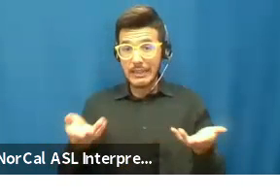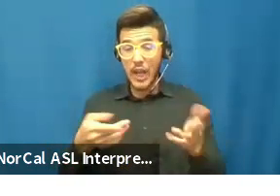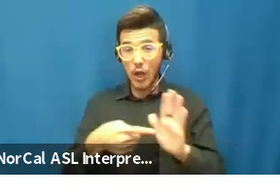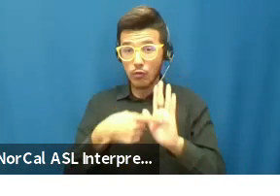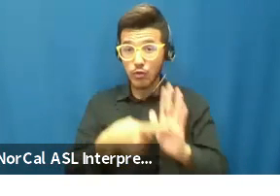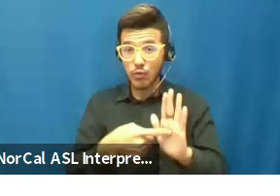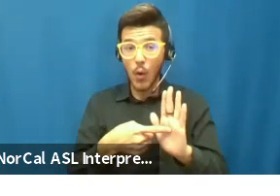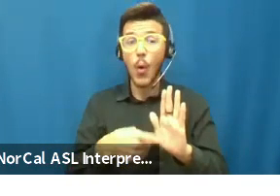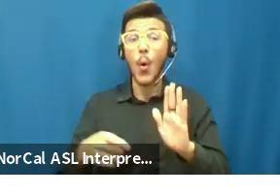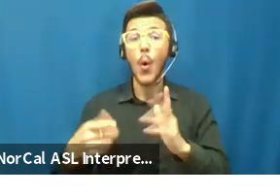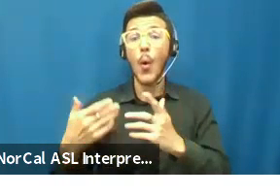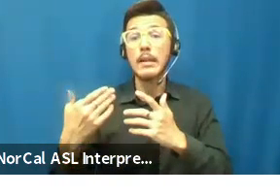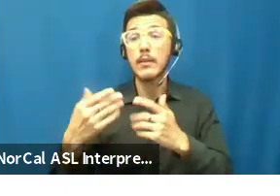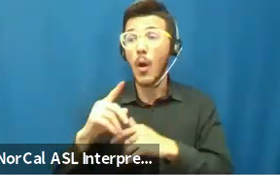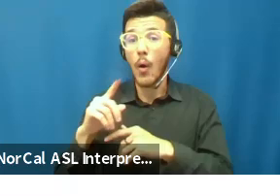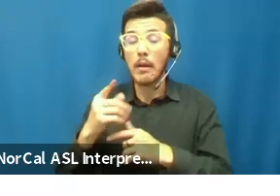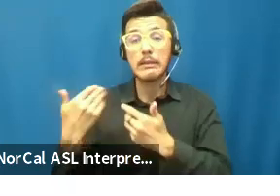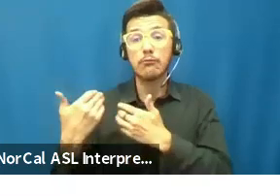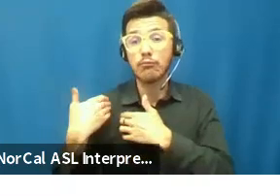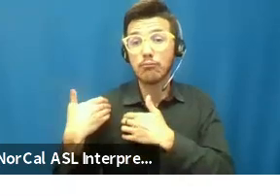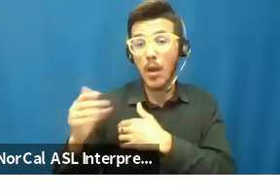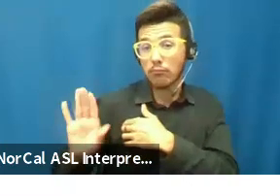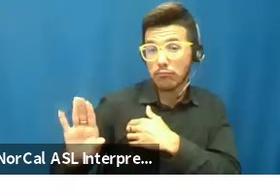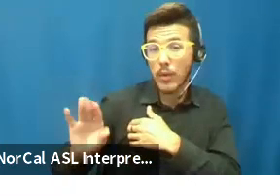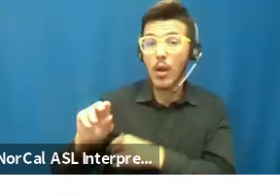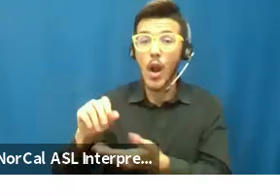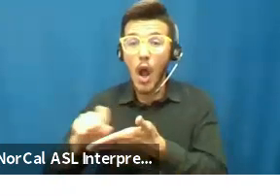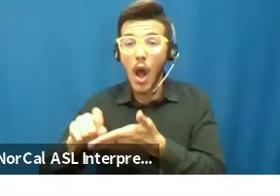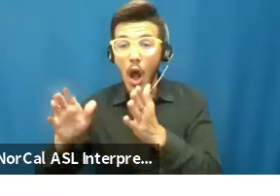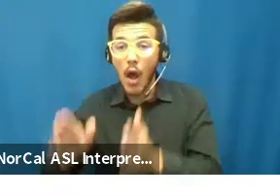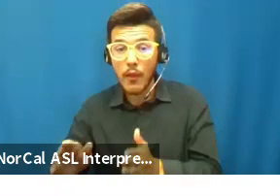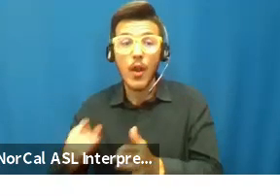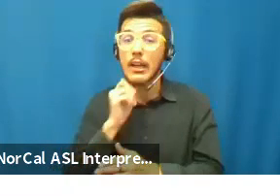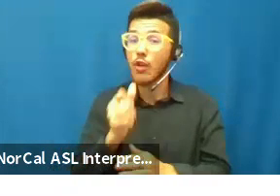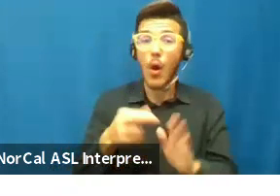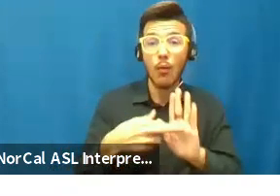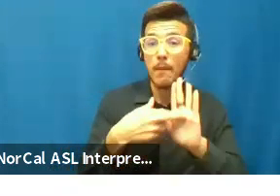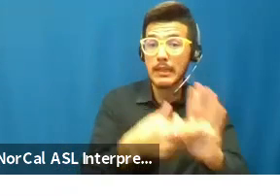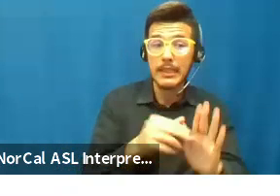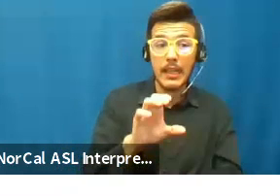of the authors and do not necessarily represent the views of PCORI, its board of governors or